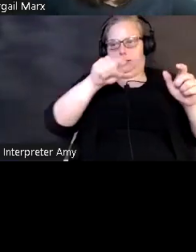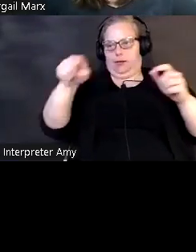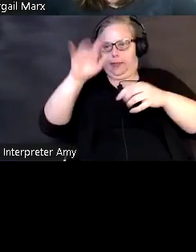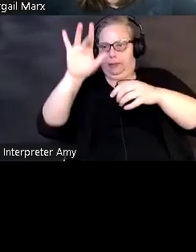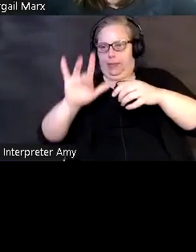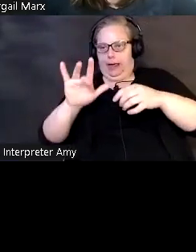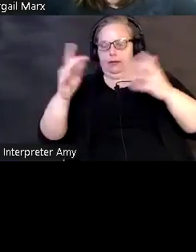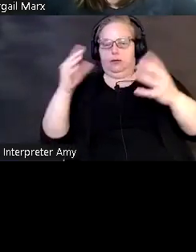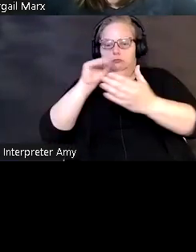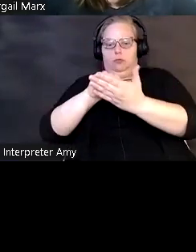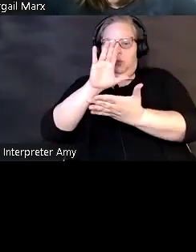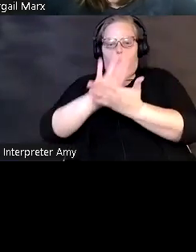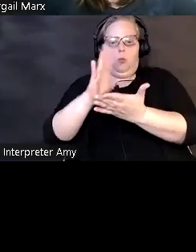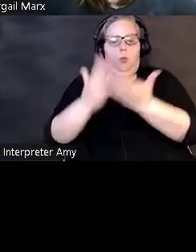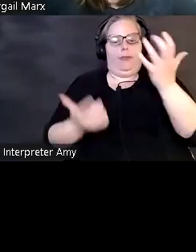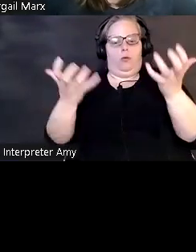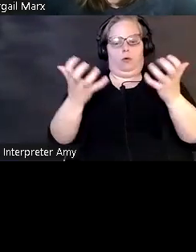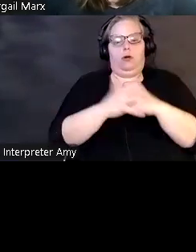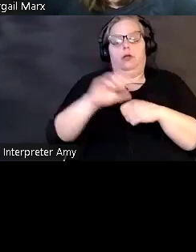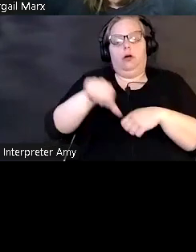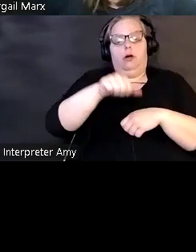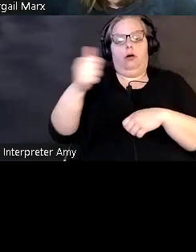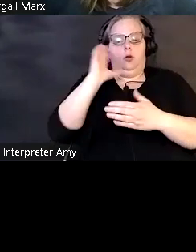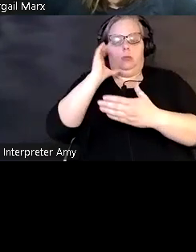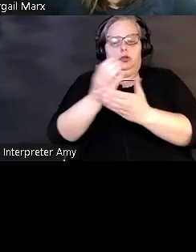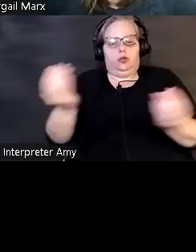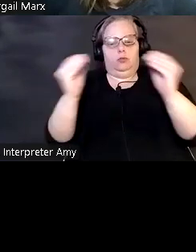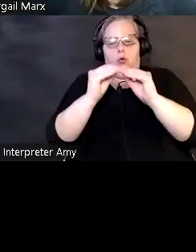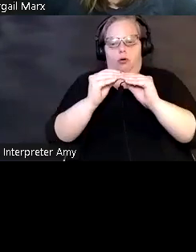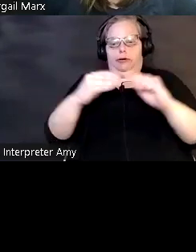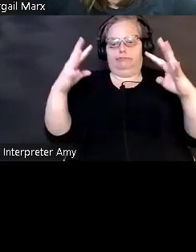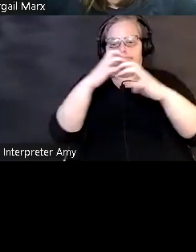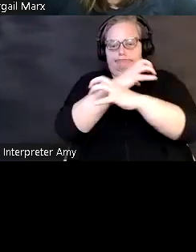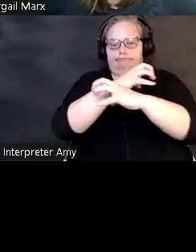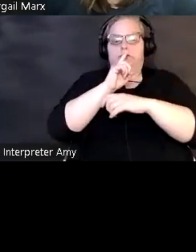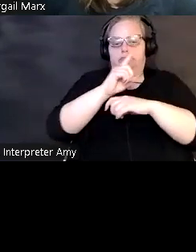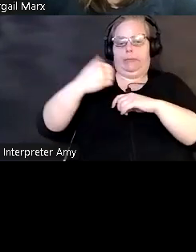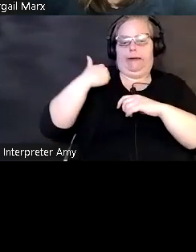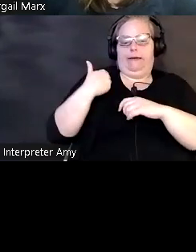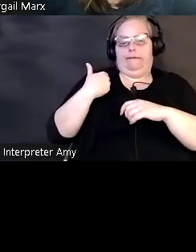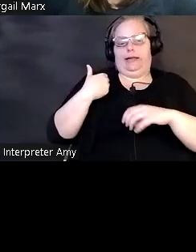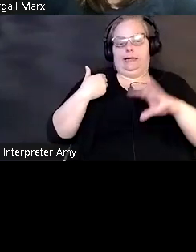robust communication system that has like a 6 or 7 by 10 grid of different words,